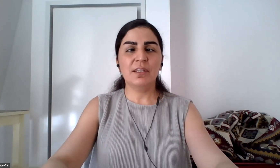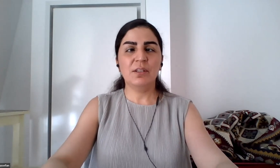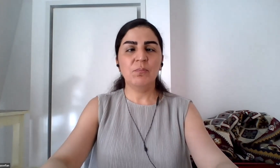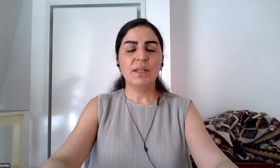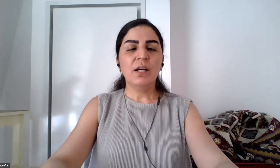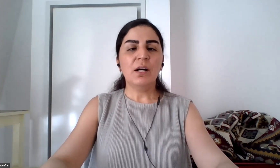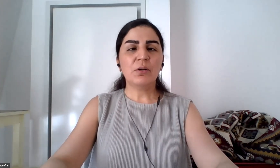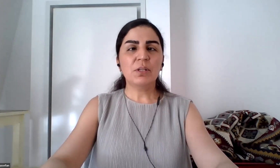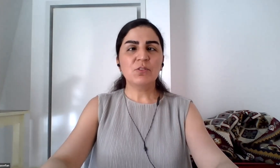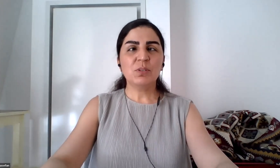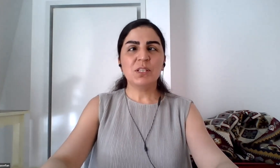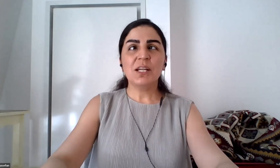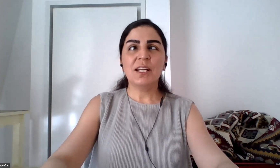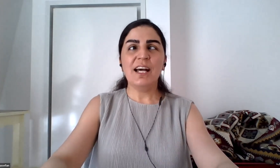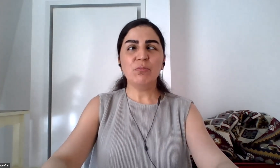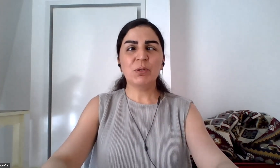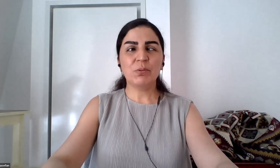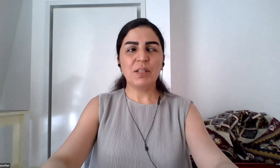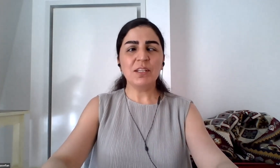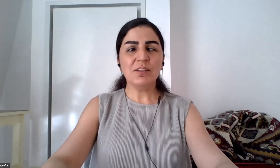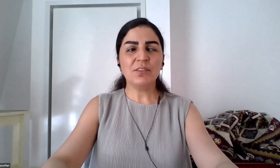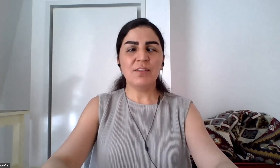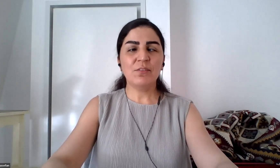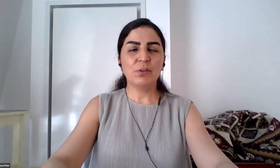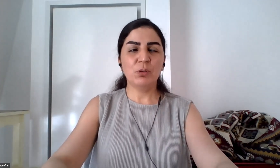, tools that have been developed by colleagues in UNICEF and a couple